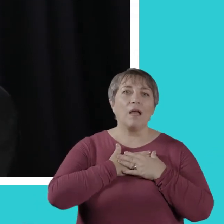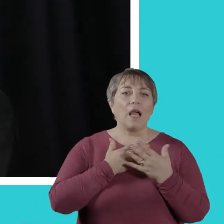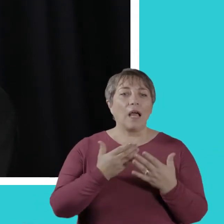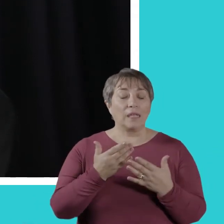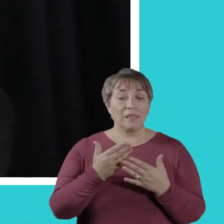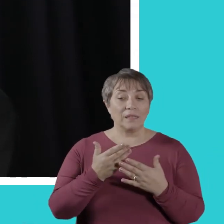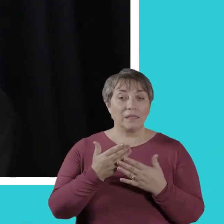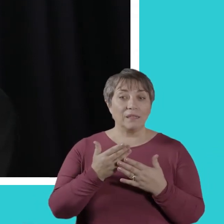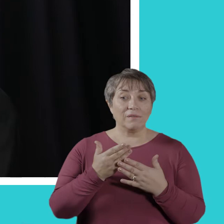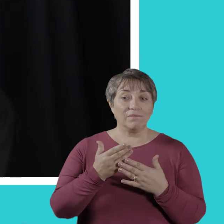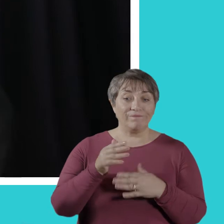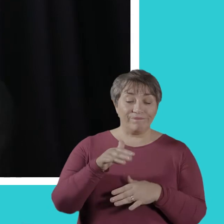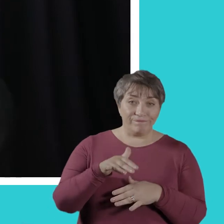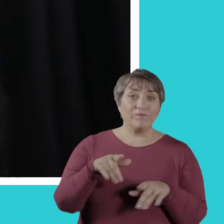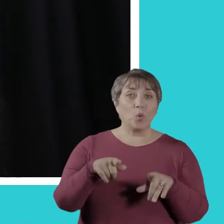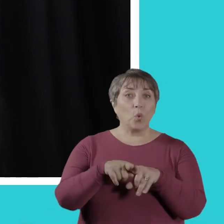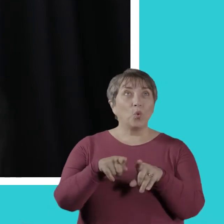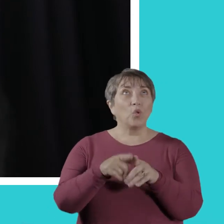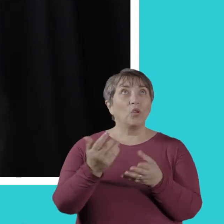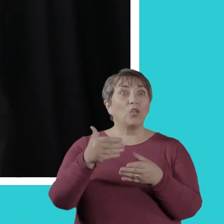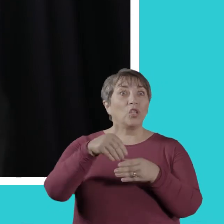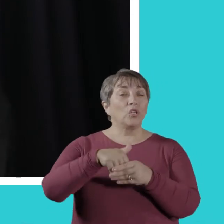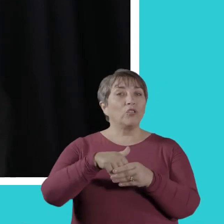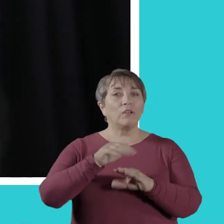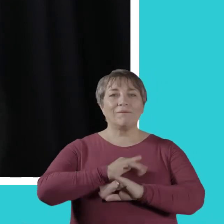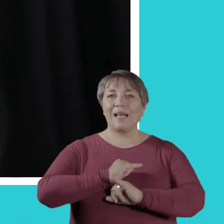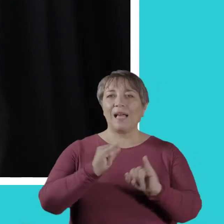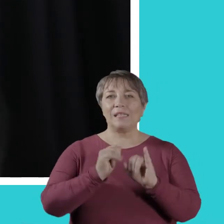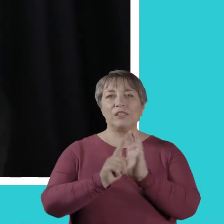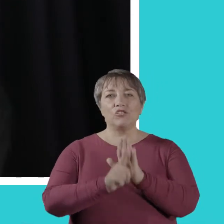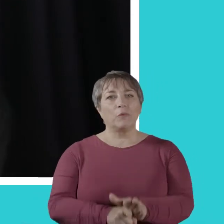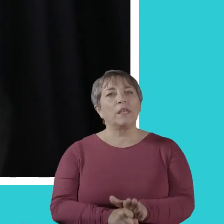is the inclusion of I guess anti-discrimination. But more specifically if we're trying to use